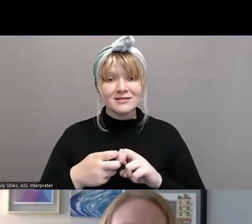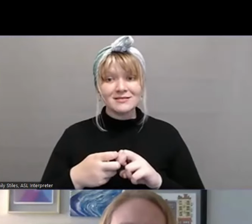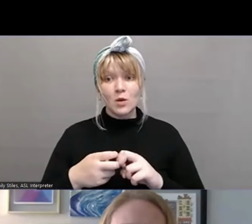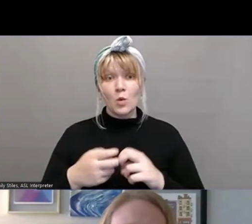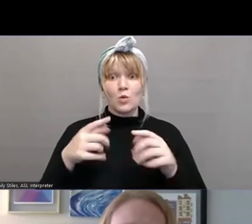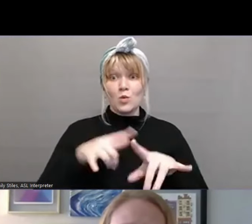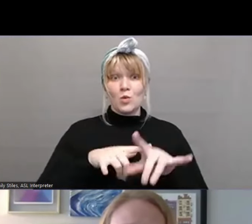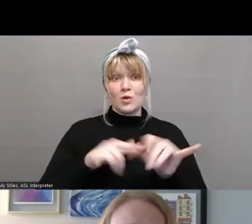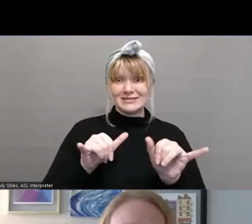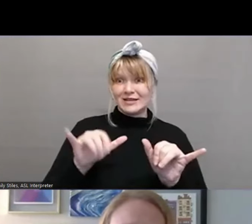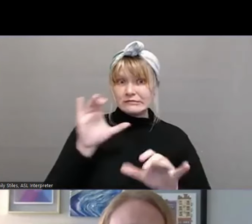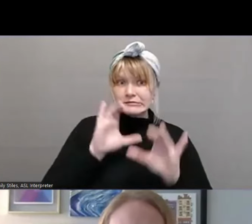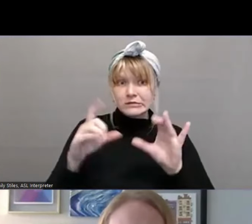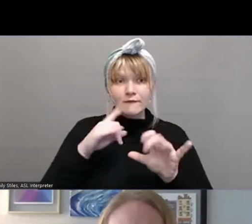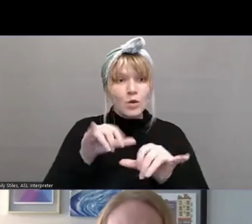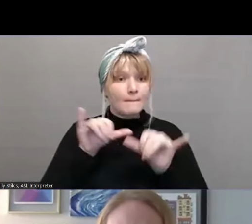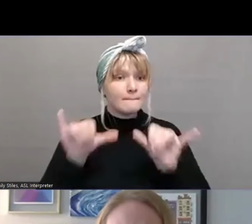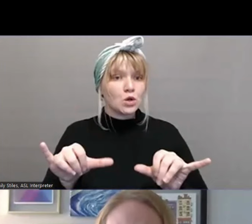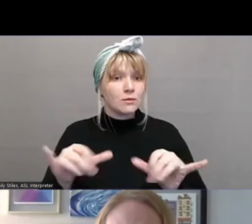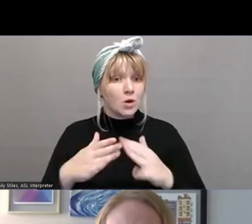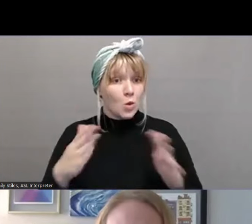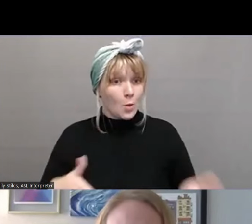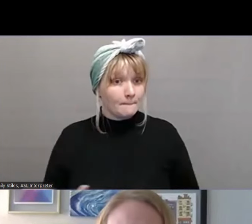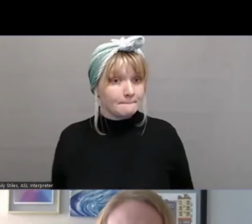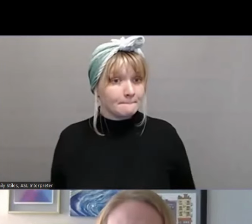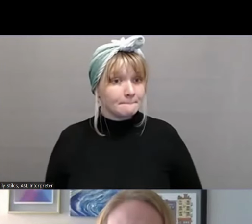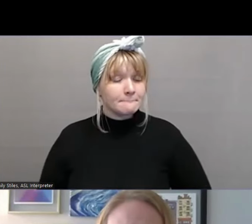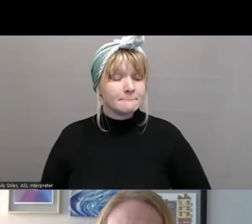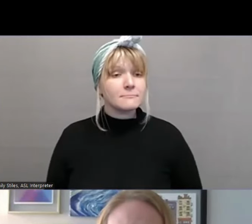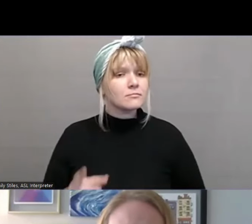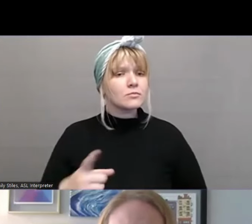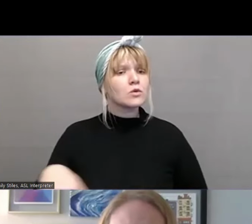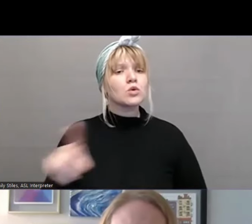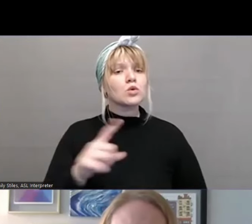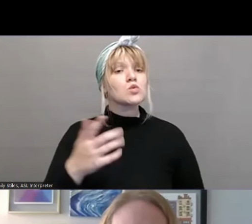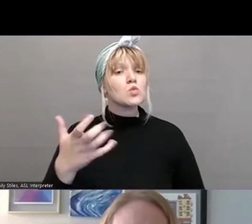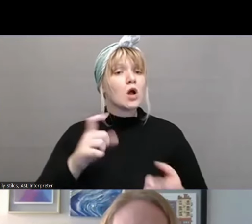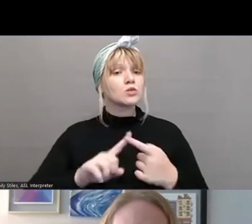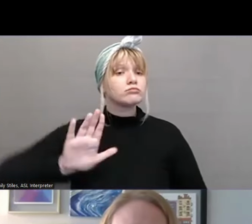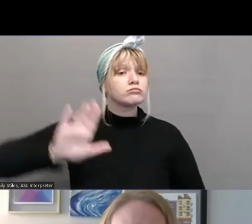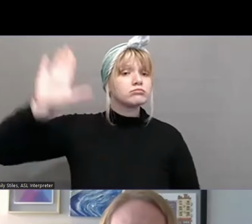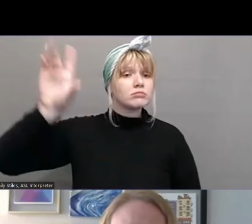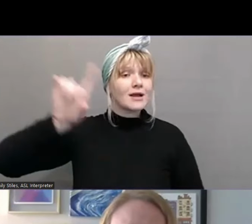Does anybody on the panel want to be able to tackle that question?